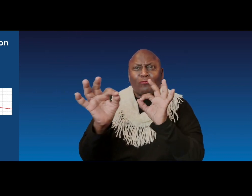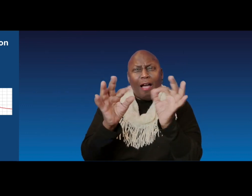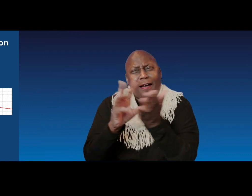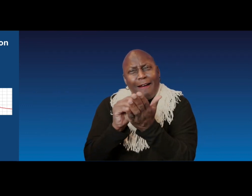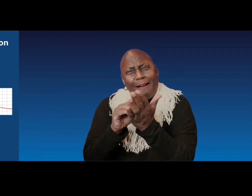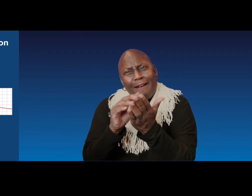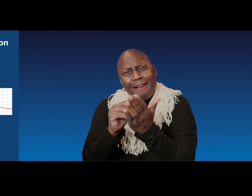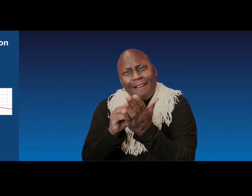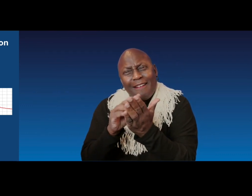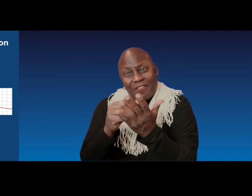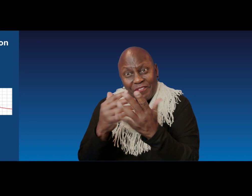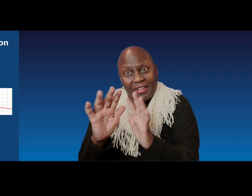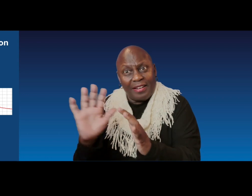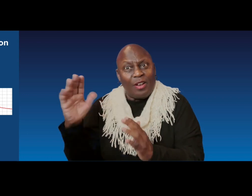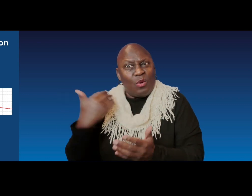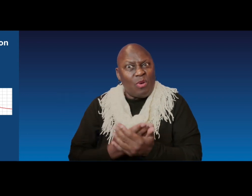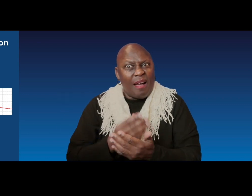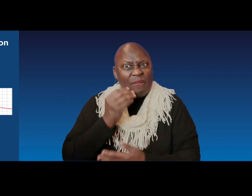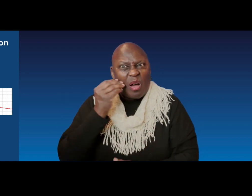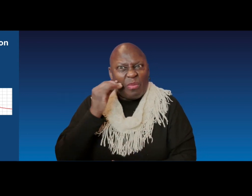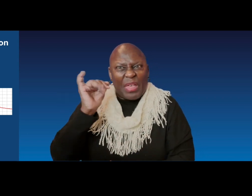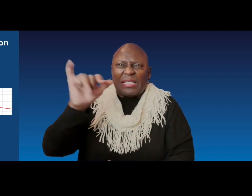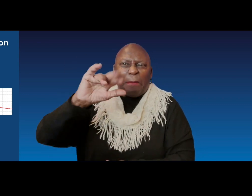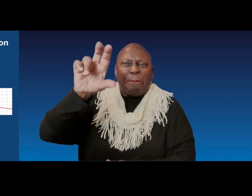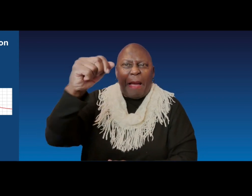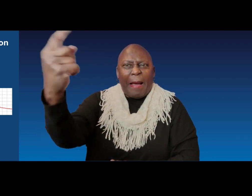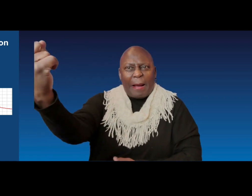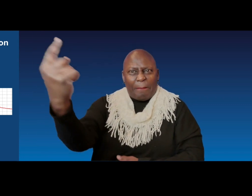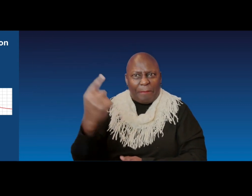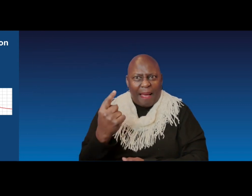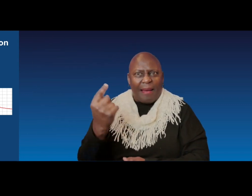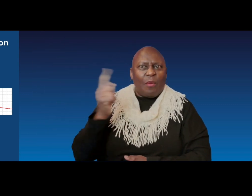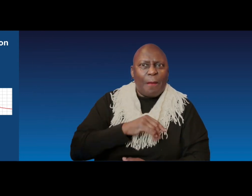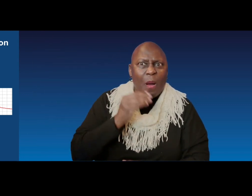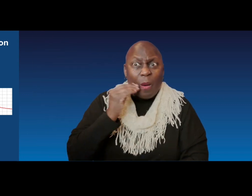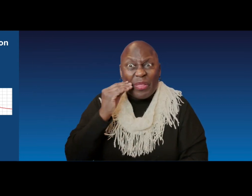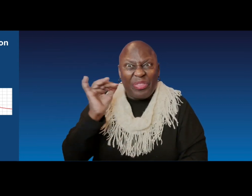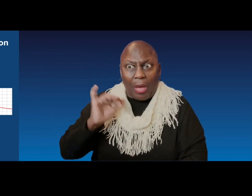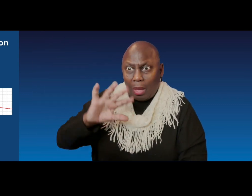Then in the classroom, the teacher would start teaching and he learned.